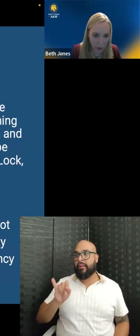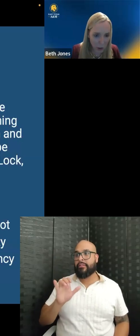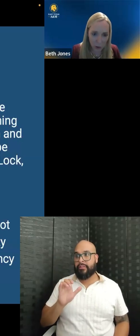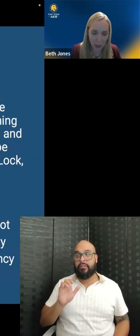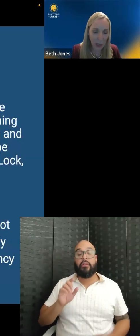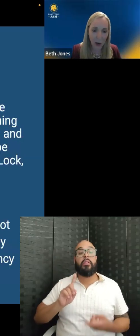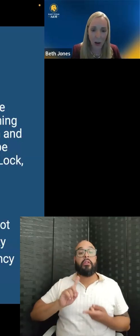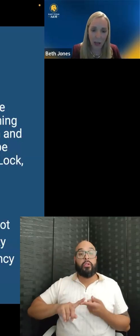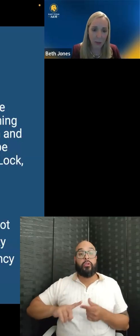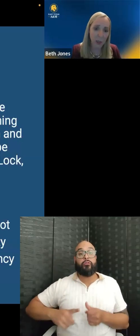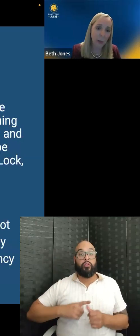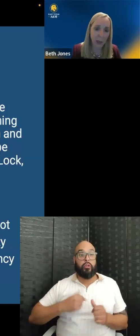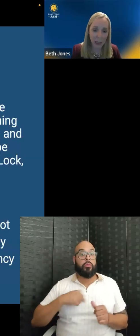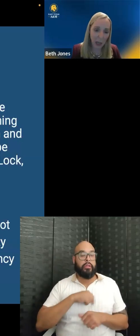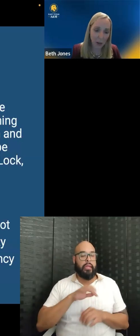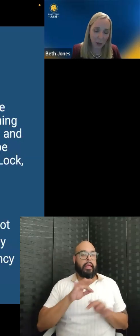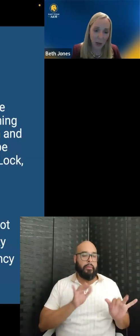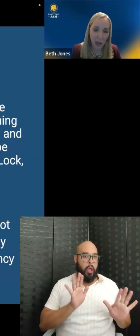for sure say her eyes were teaming together.